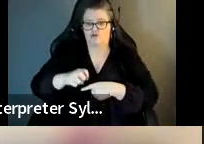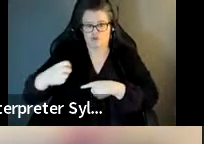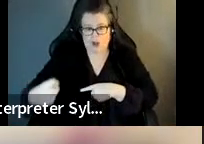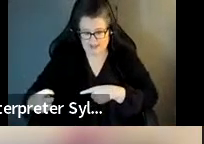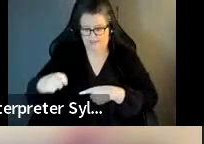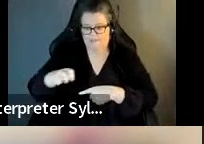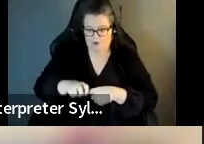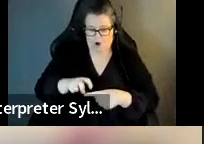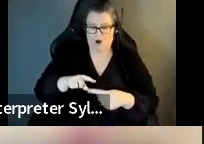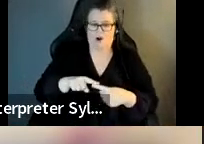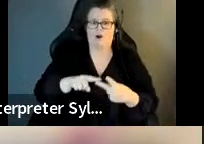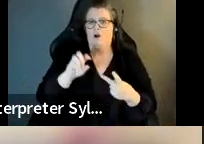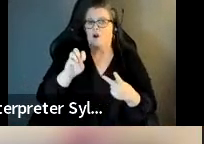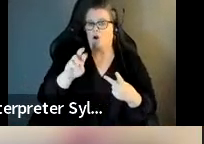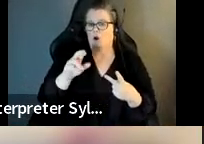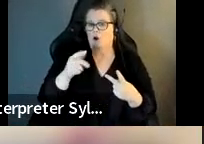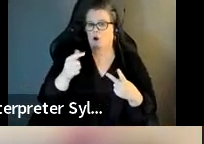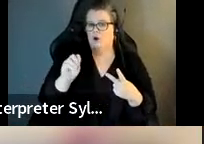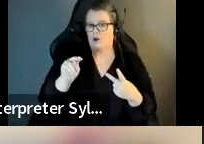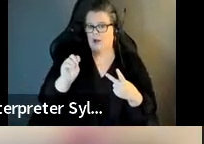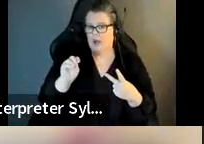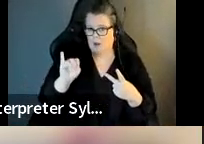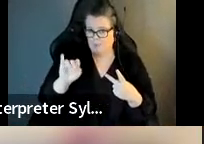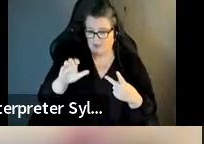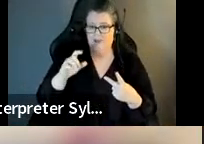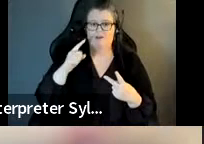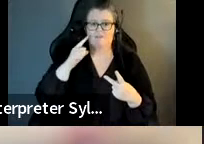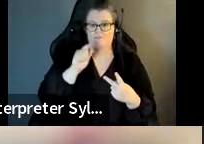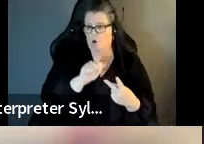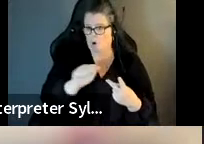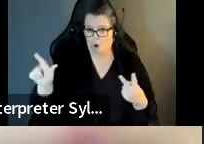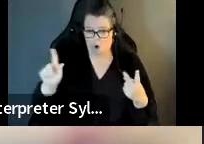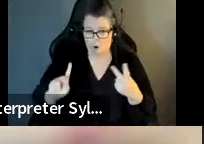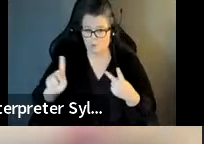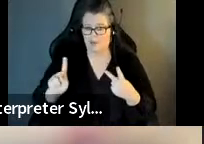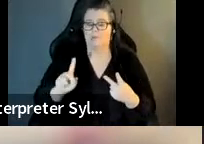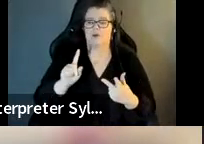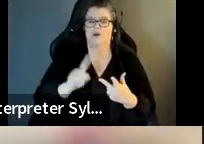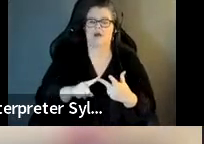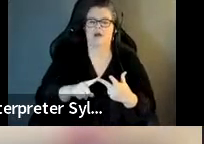for both the patient and practitioner, pinch hazards and practitioner access to the patient.